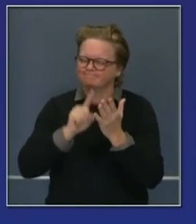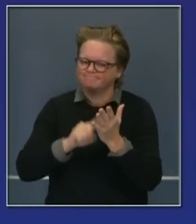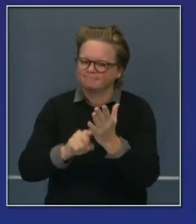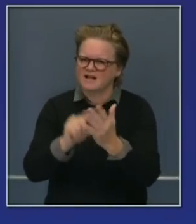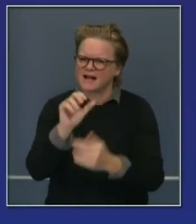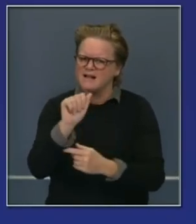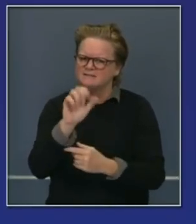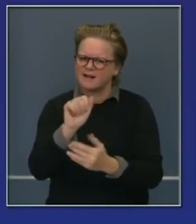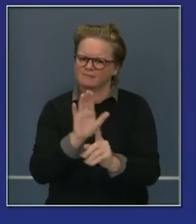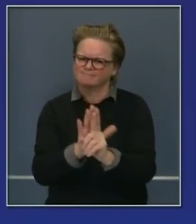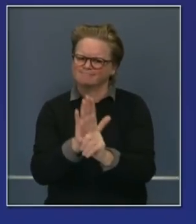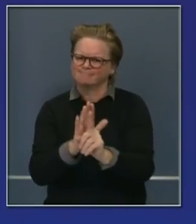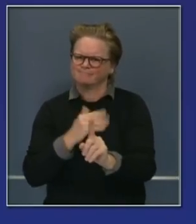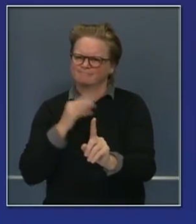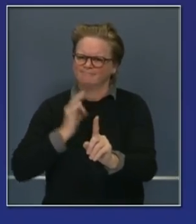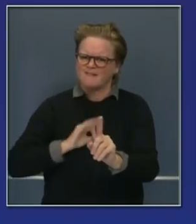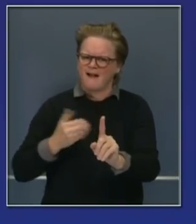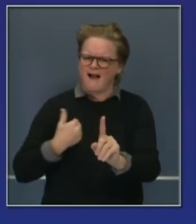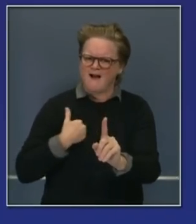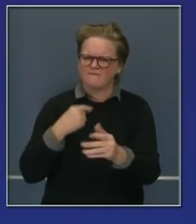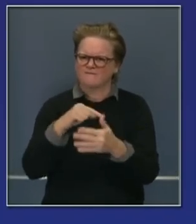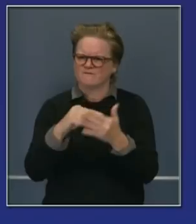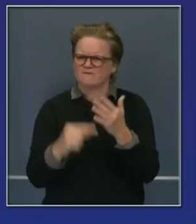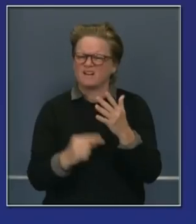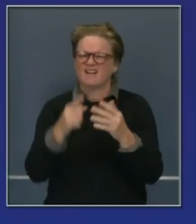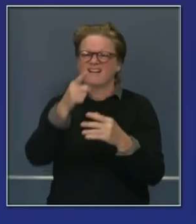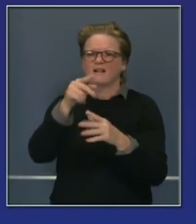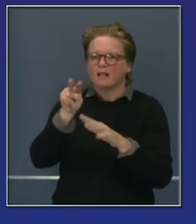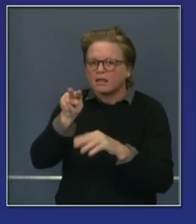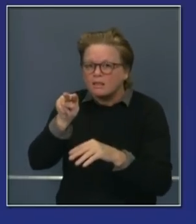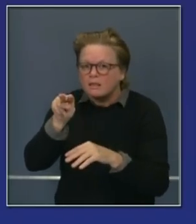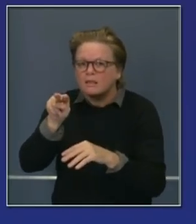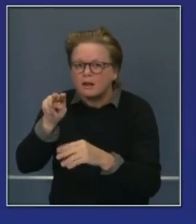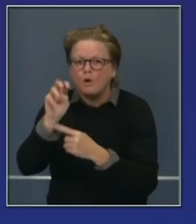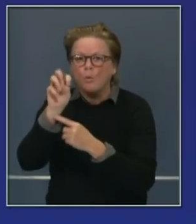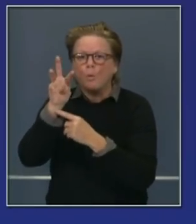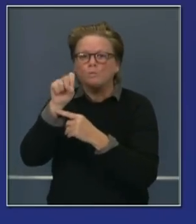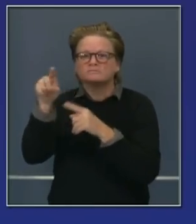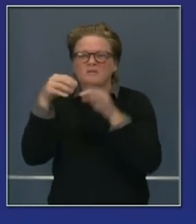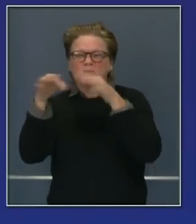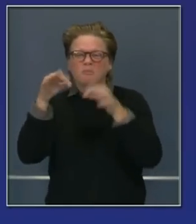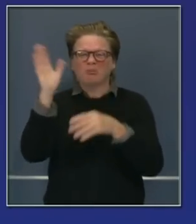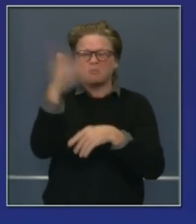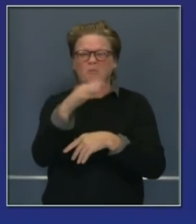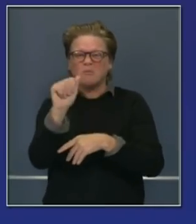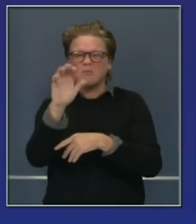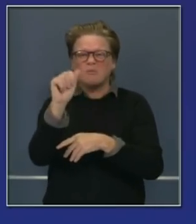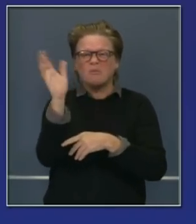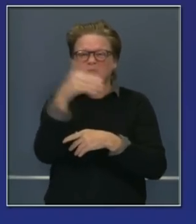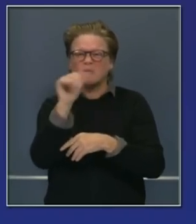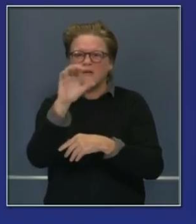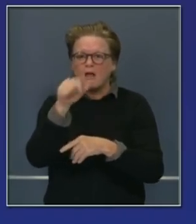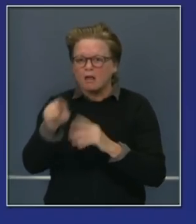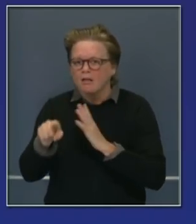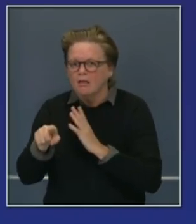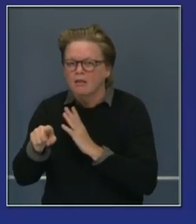ON MEDI-CAL, I WOULD ENCOURAGE YOU TO LEARN MORE ABOUT WHAT THE ACA DOES AND DOES NOT DO. DON'T LEARN THAT FROM NIGHTLY